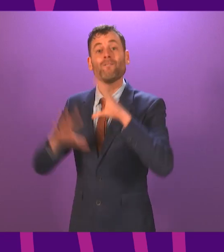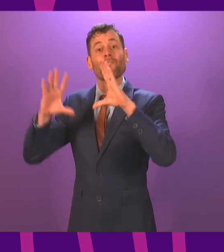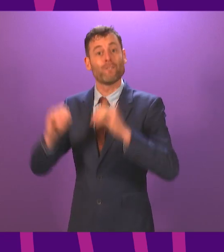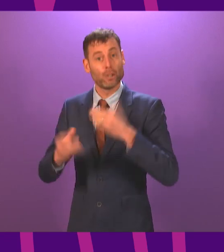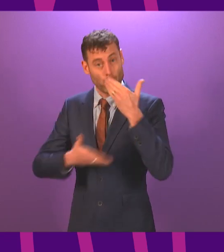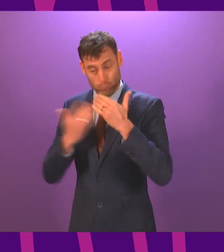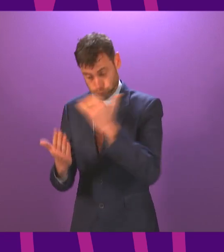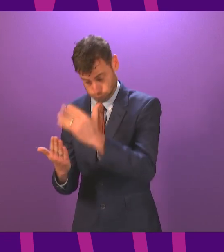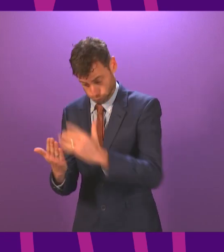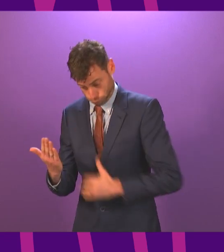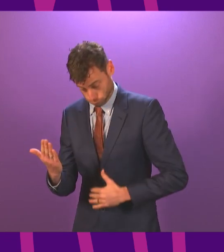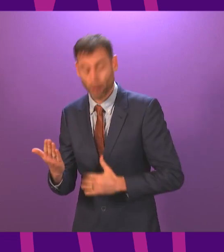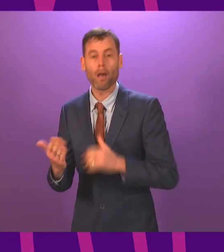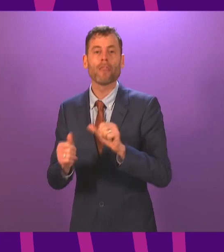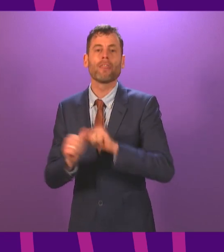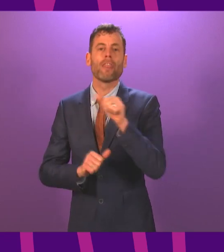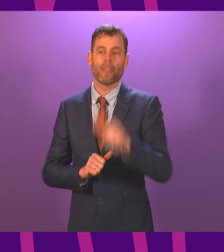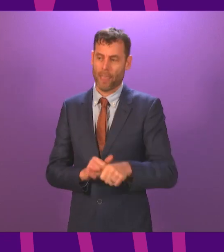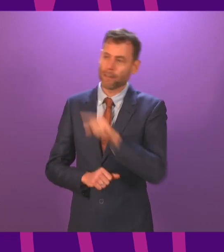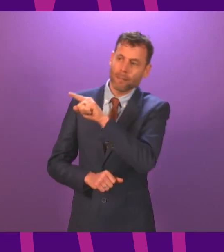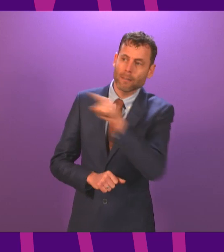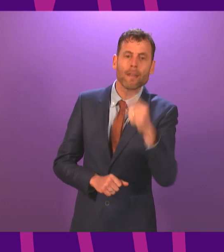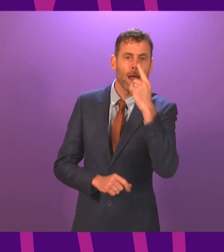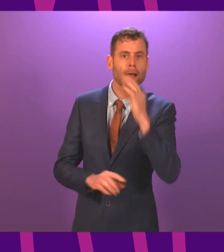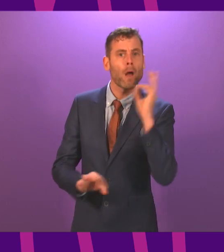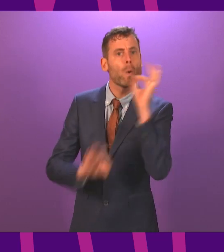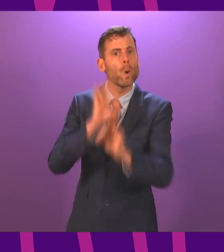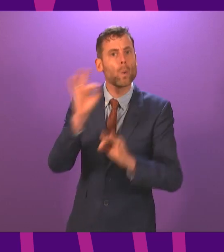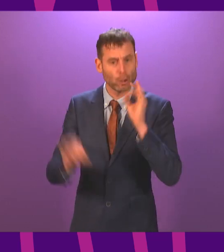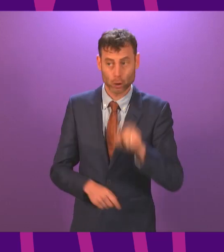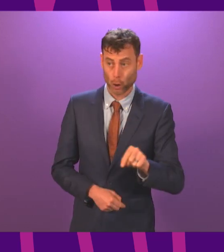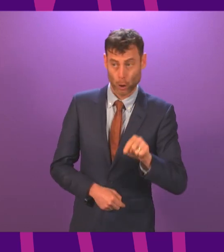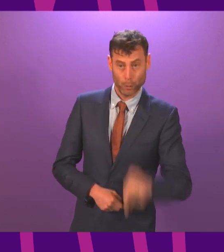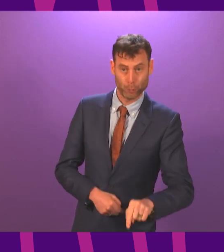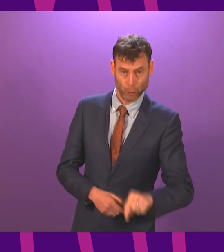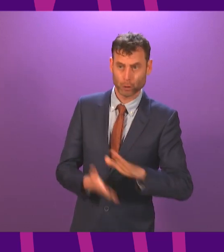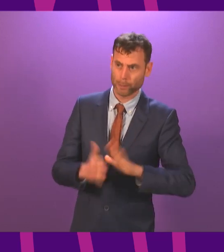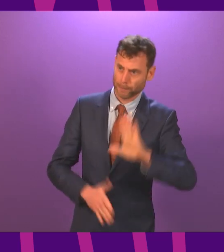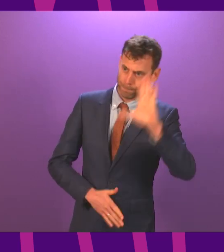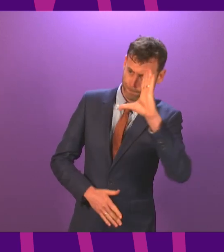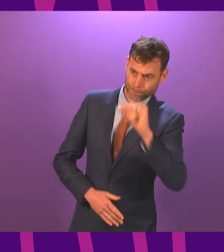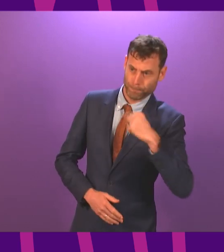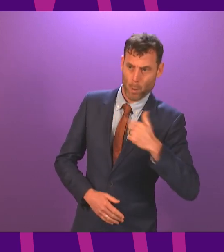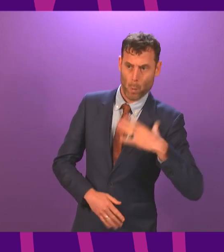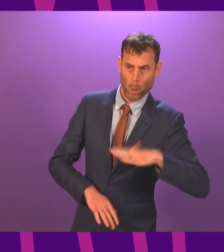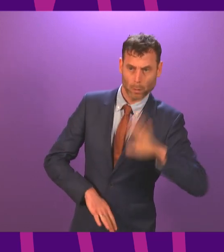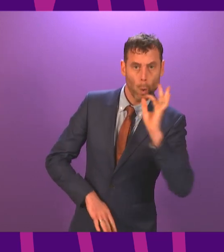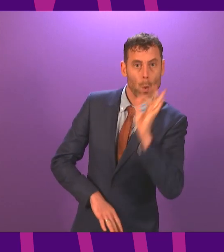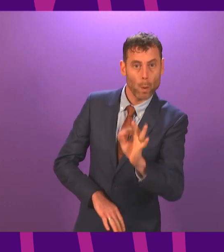the end of her statement. I encourage all members who wish to ask a question to press their request-to-speak buttons. 14:22 The First Minister (Nicola Sturgeon):